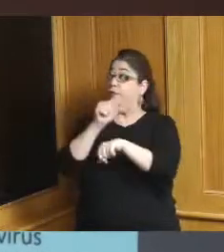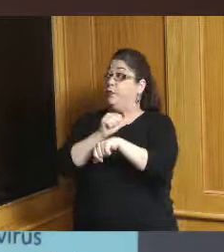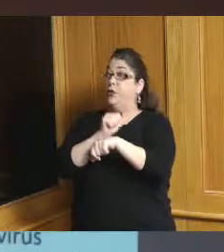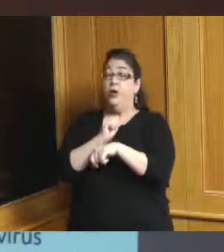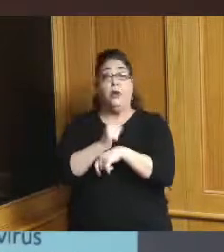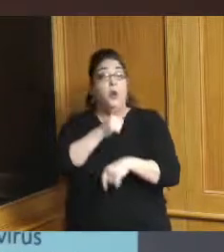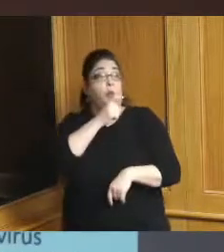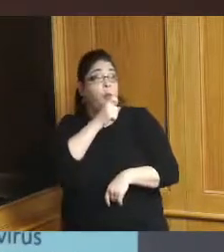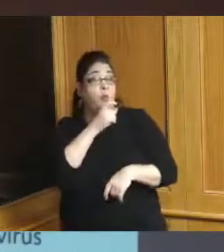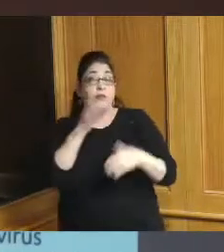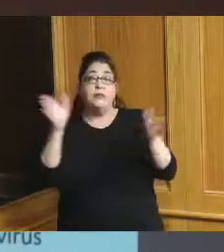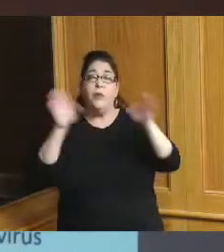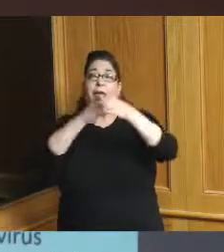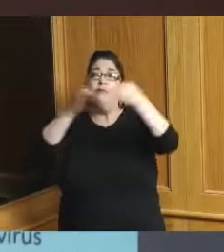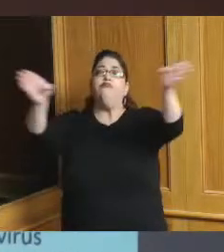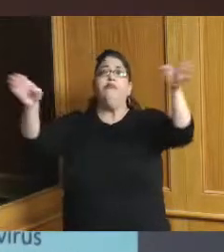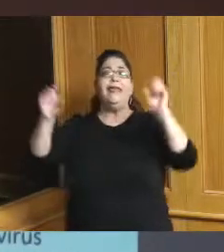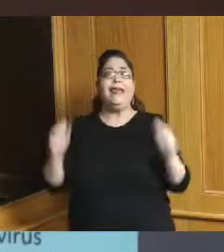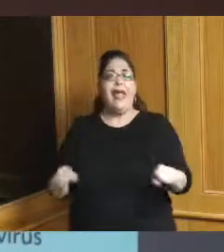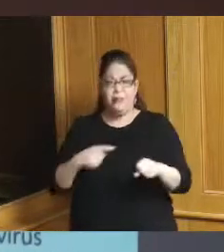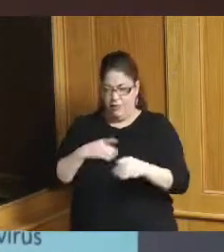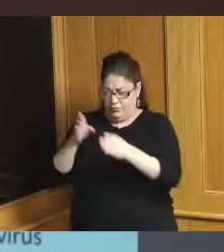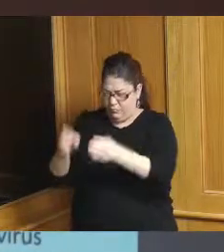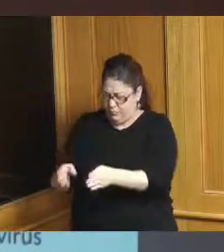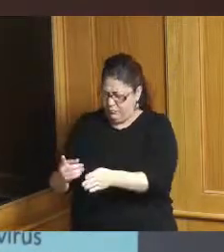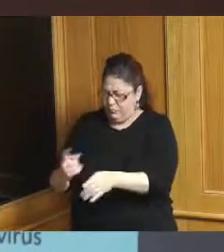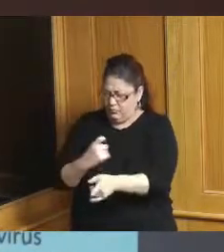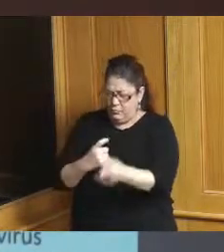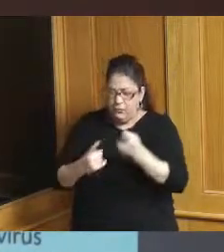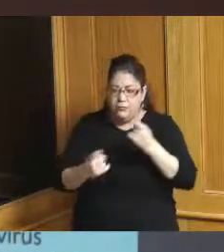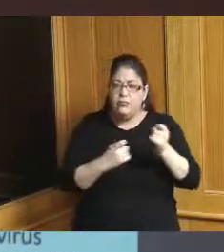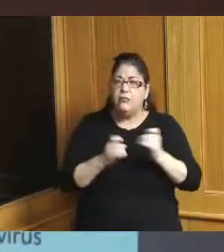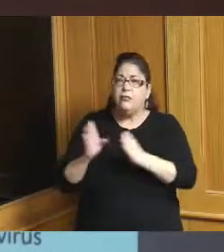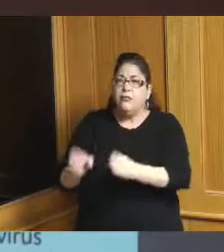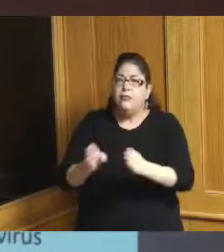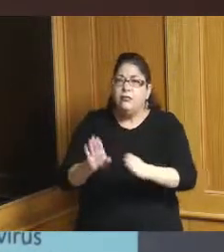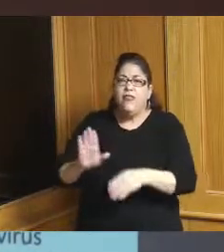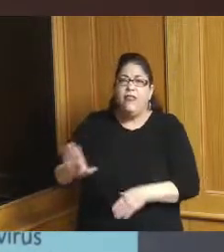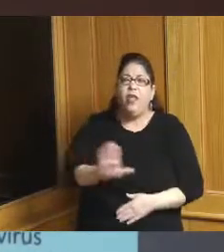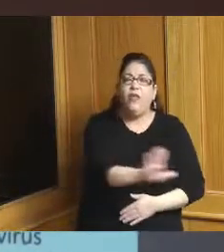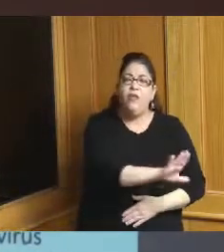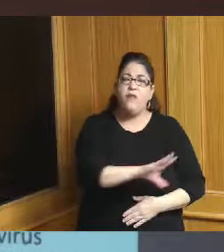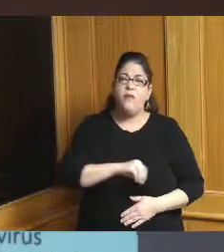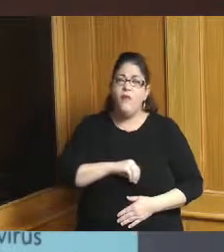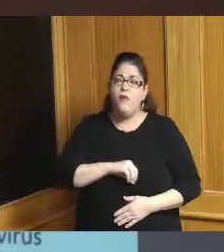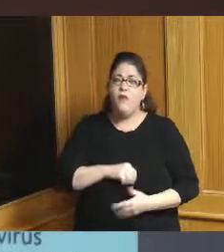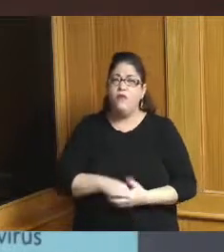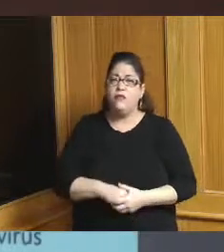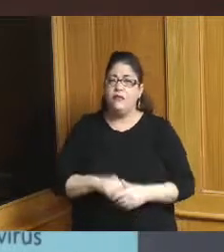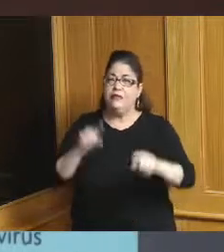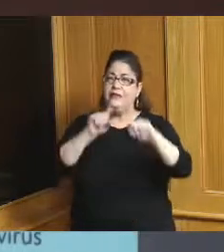who the the propensity of different ethnicities getting and dying from it with the vaccine